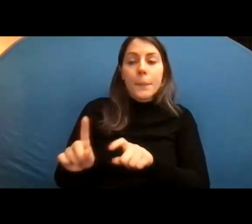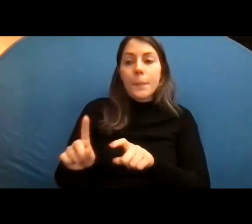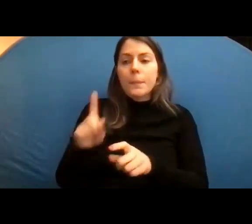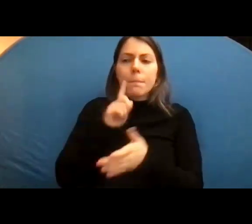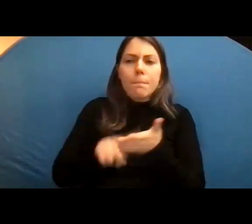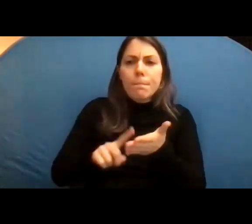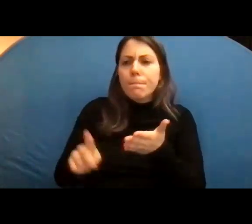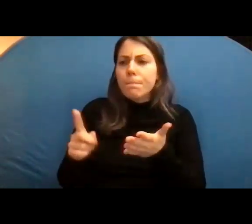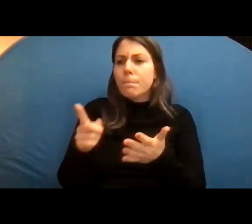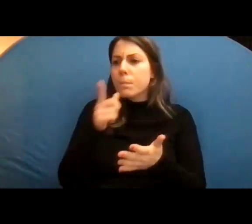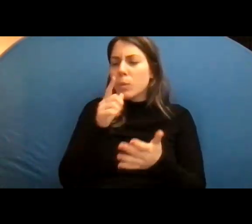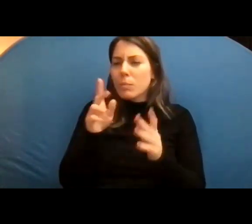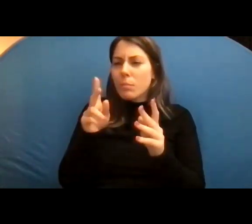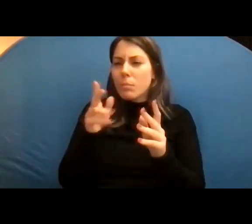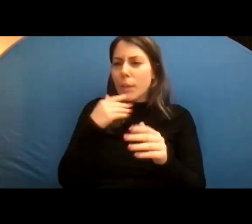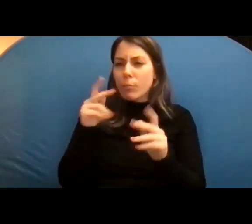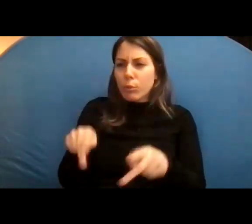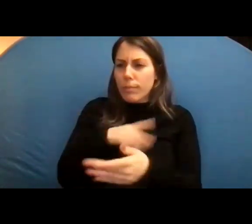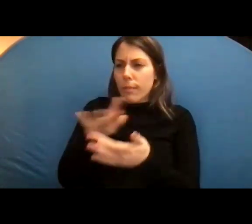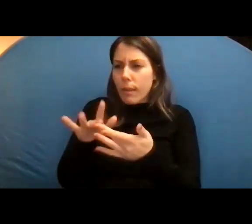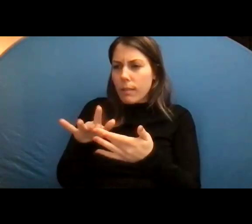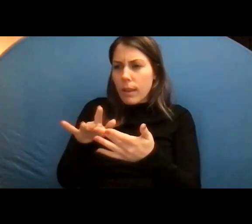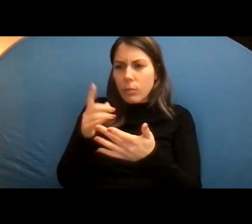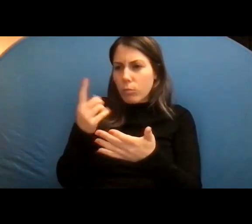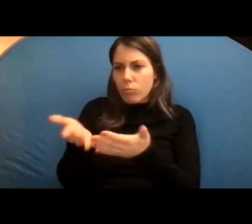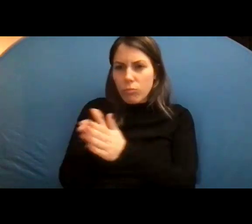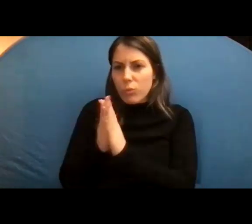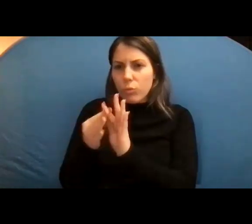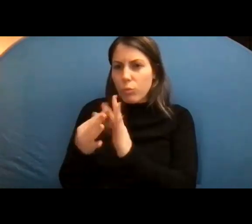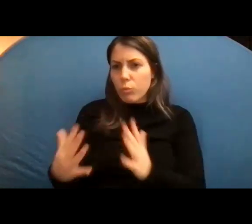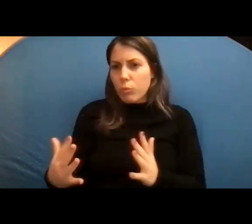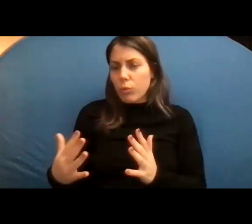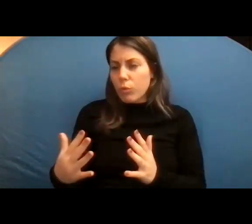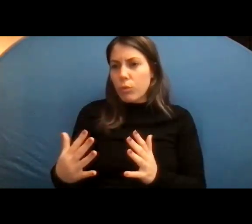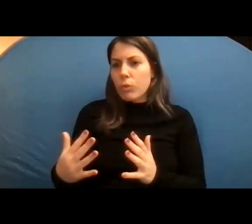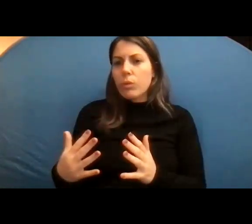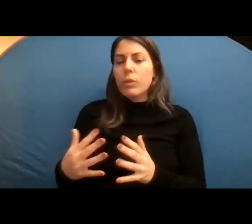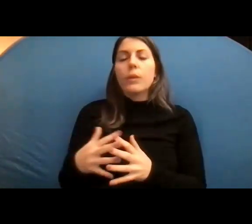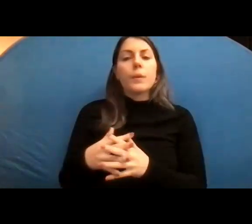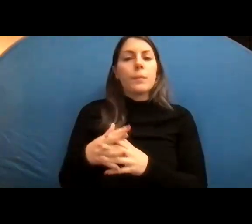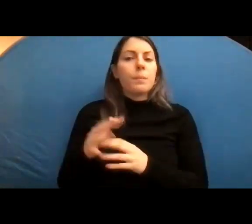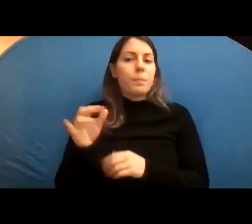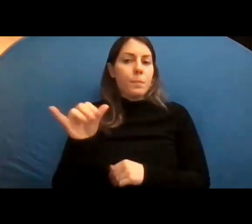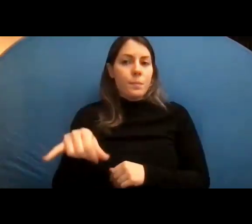parent would need to ask a little bit to find out who the